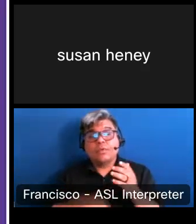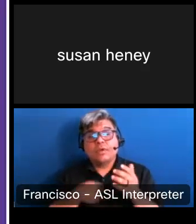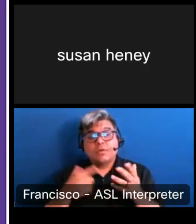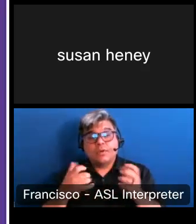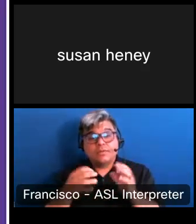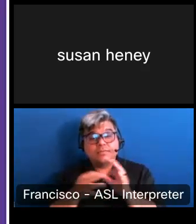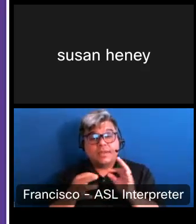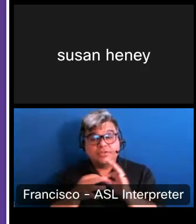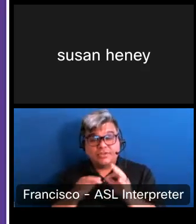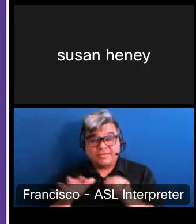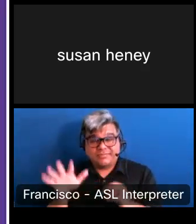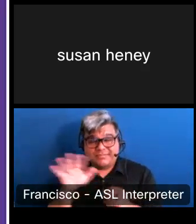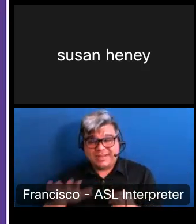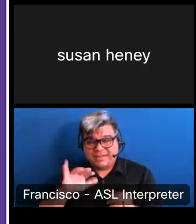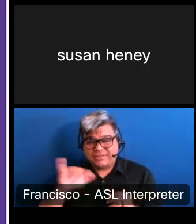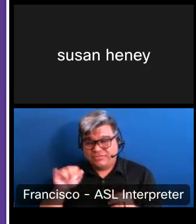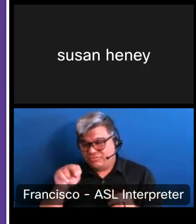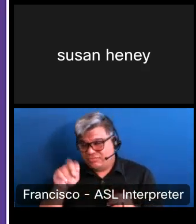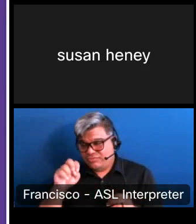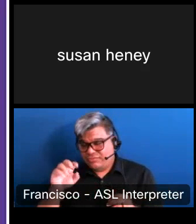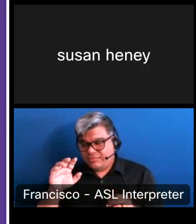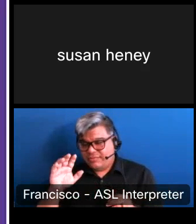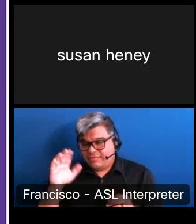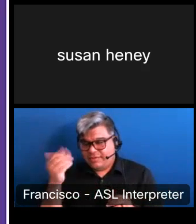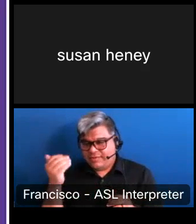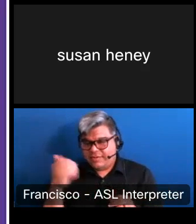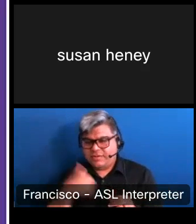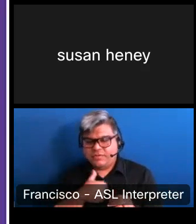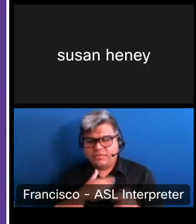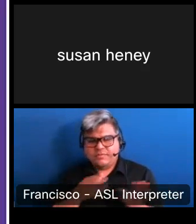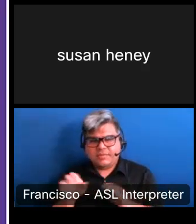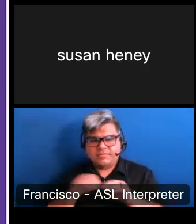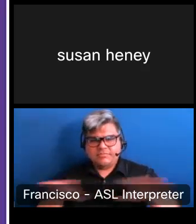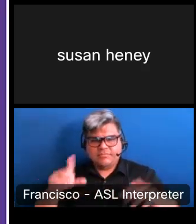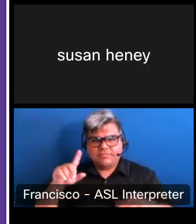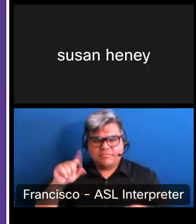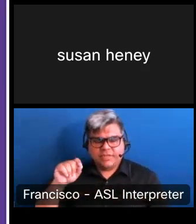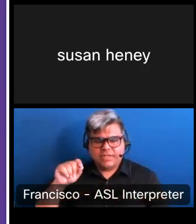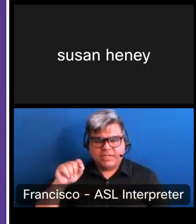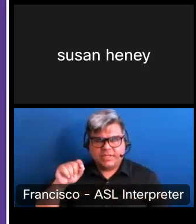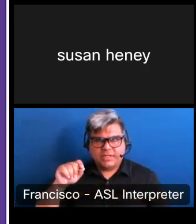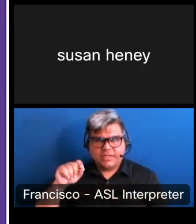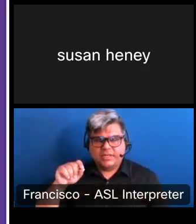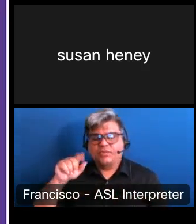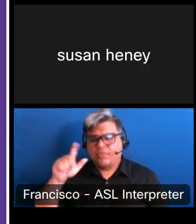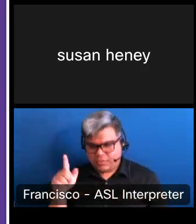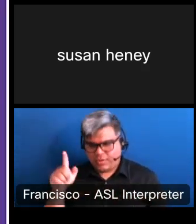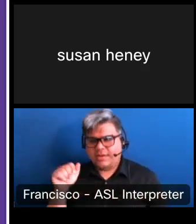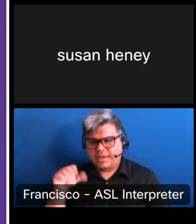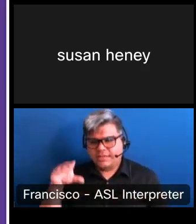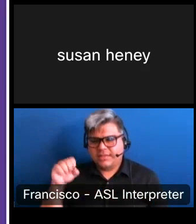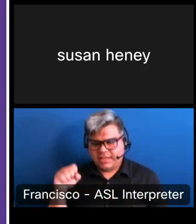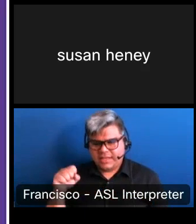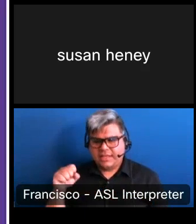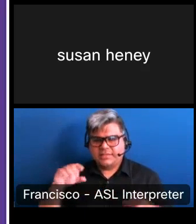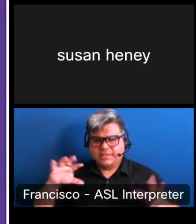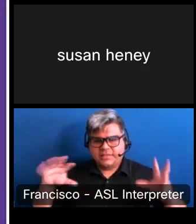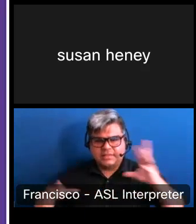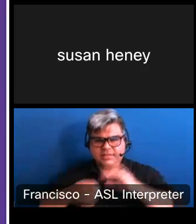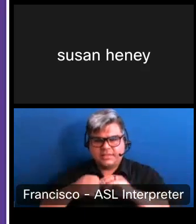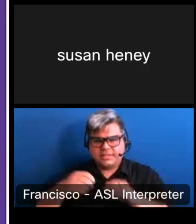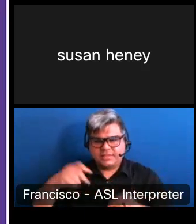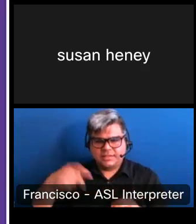June the 15th, we plan to release the 2017 to 2021 ACS selected population, and American Indian and